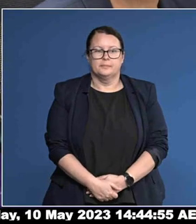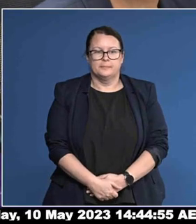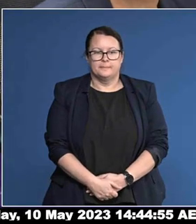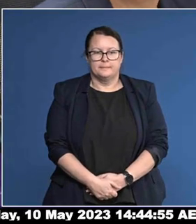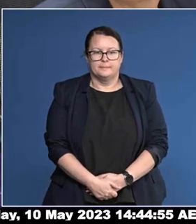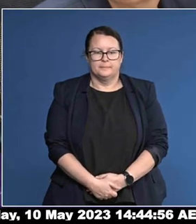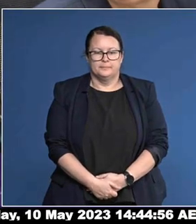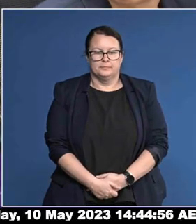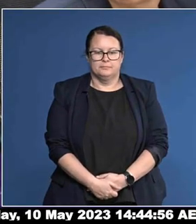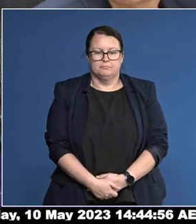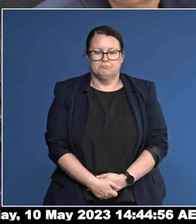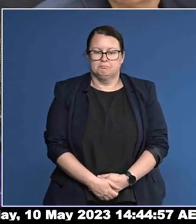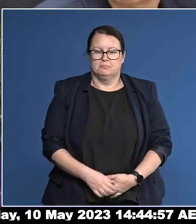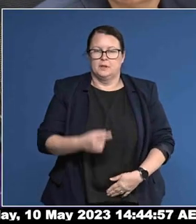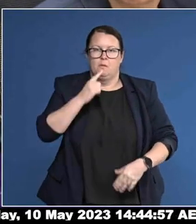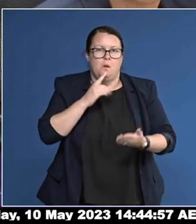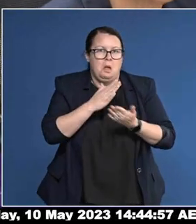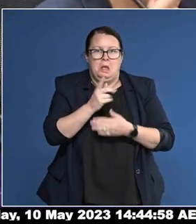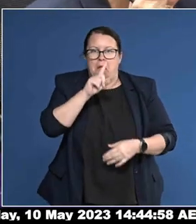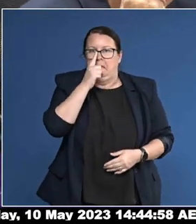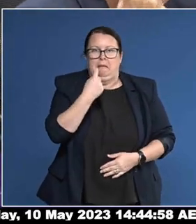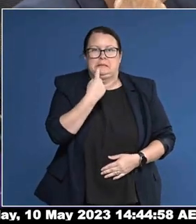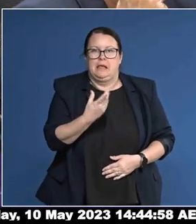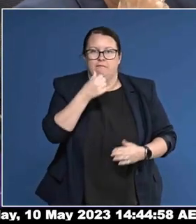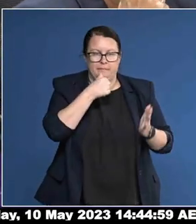Yeah, I can't honestly say. From the letter, it's not apparent, the covering letter.